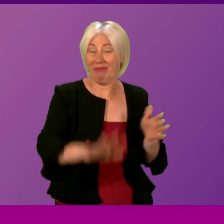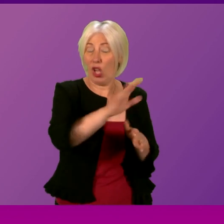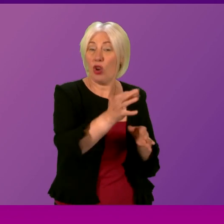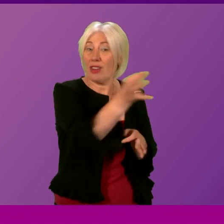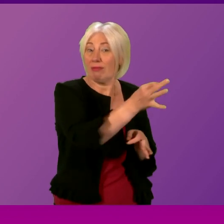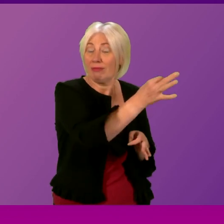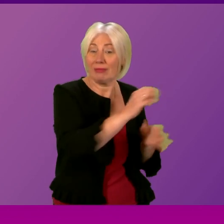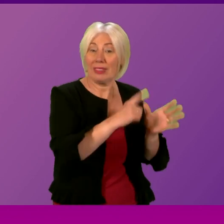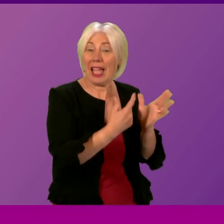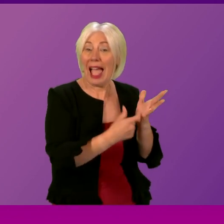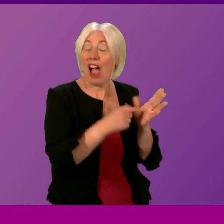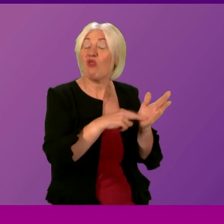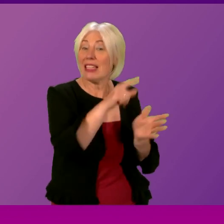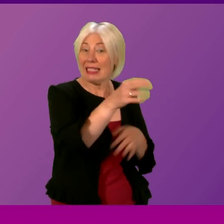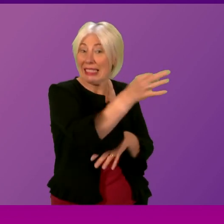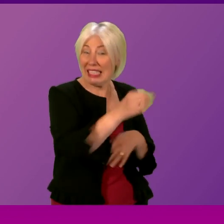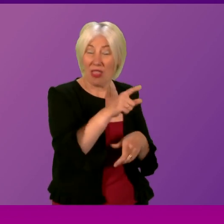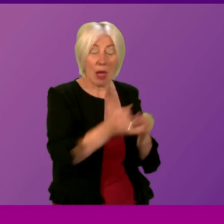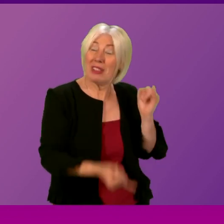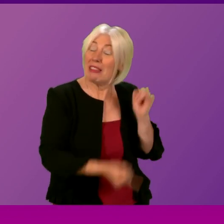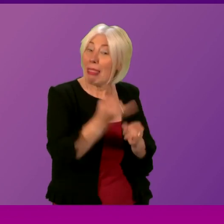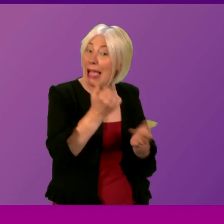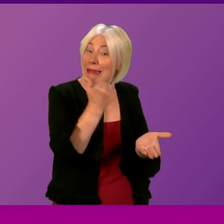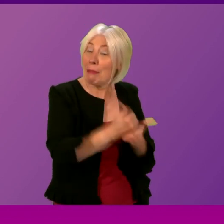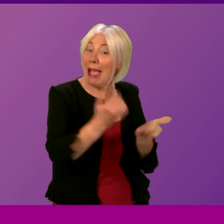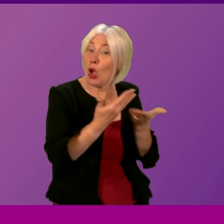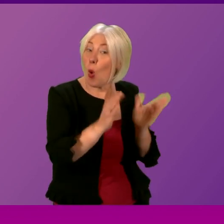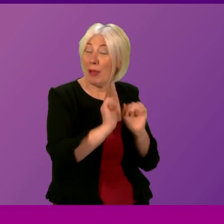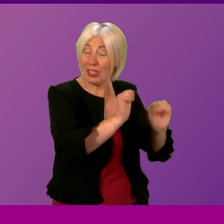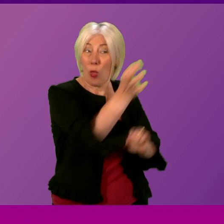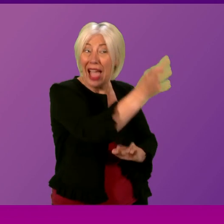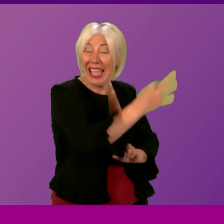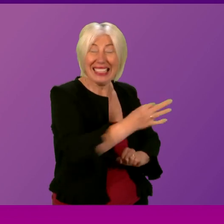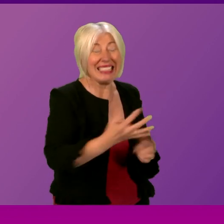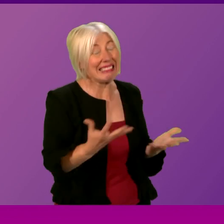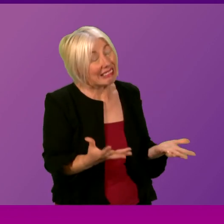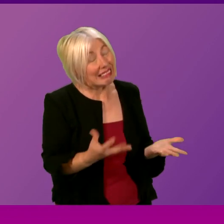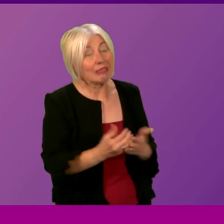the last remaining bank branches in those island communities. It is disappointing news for elderly